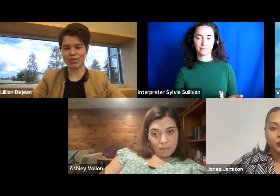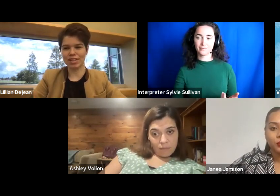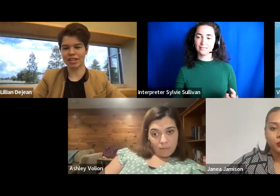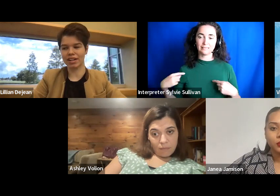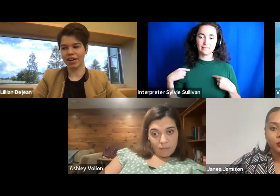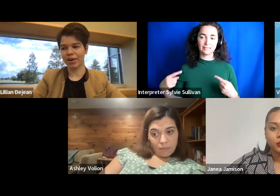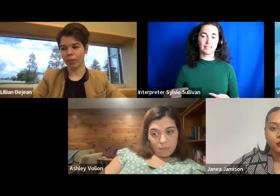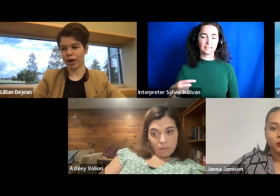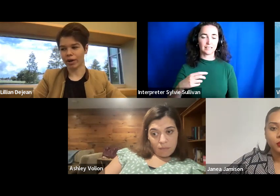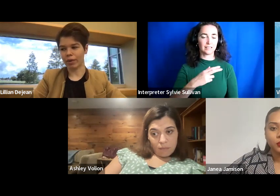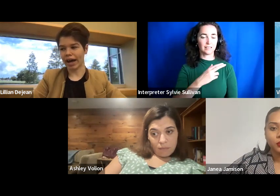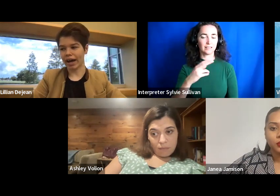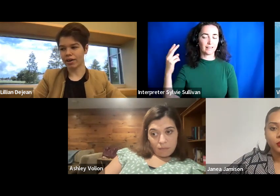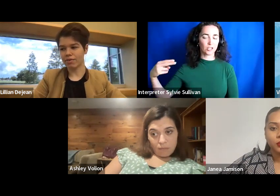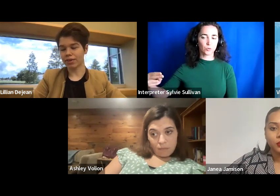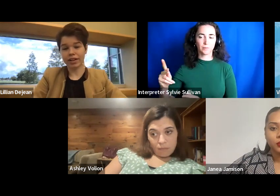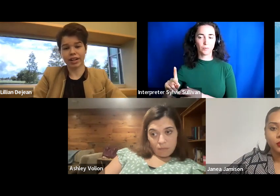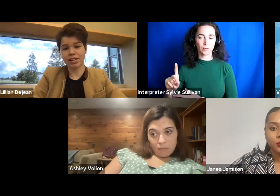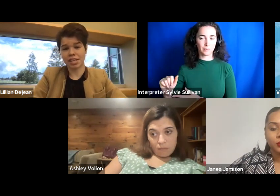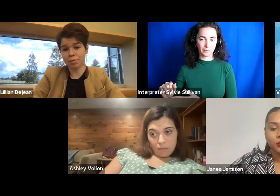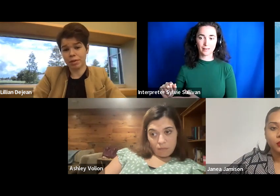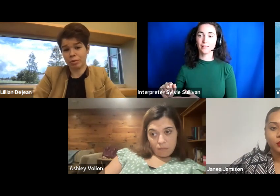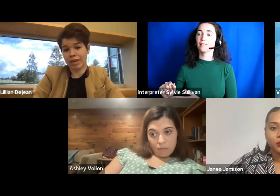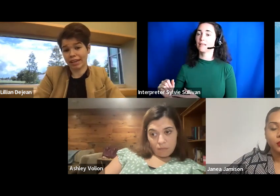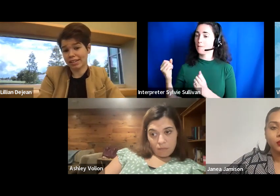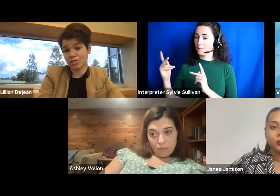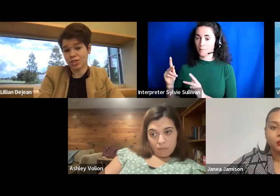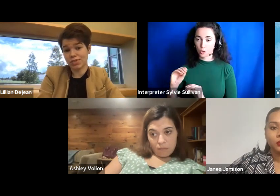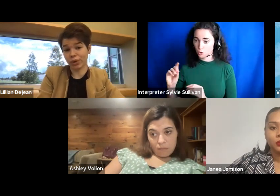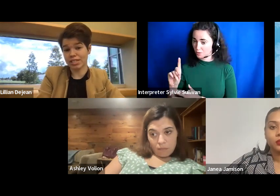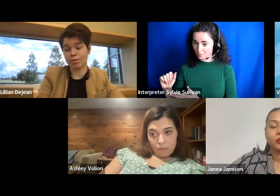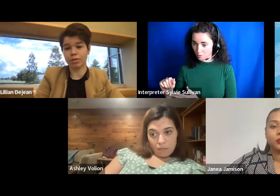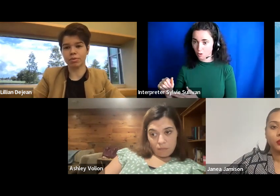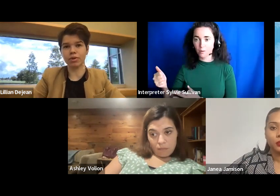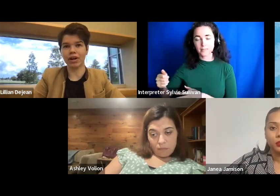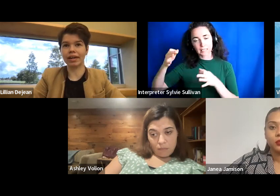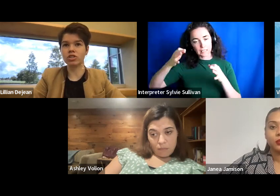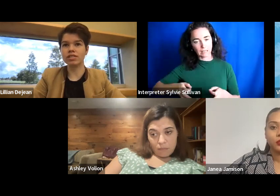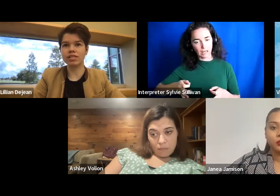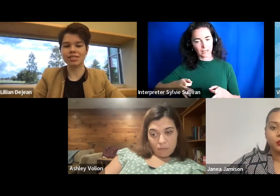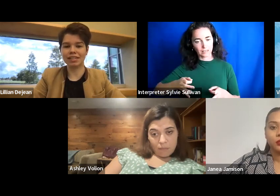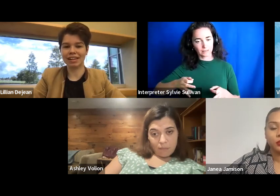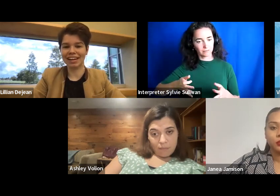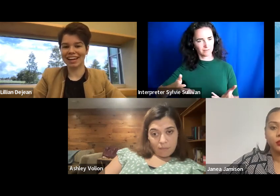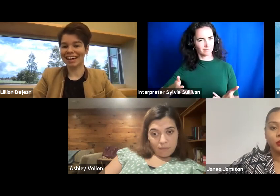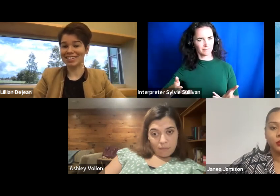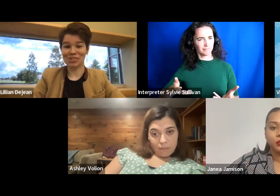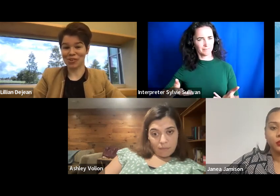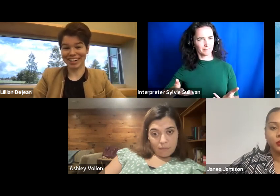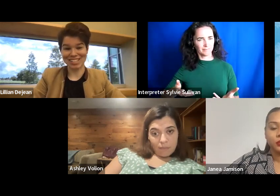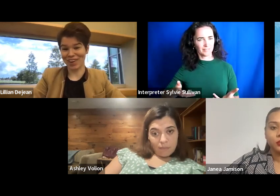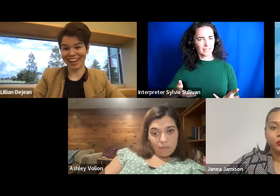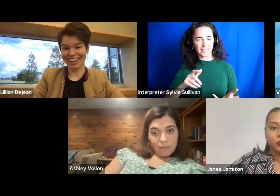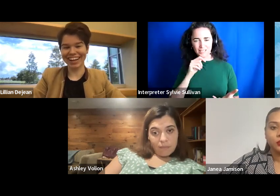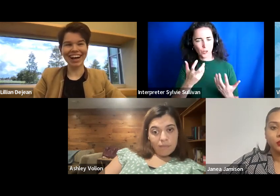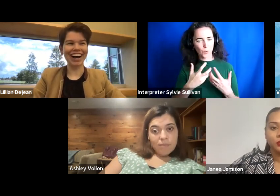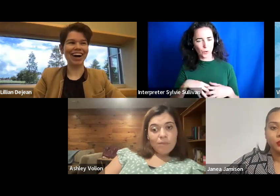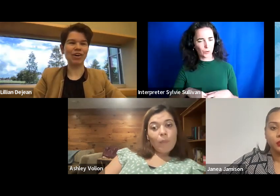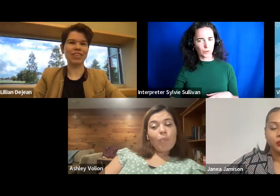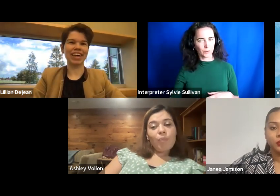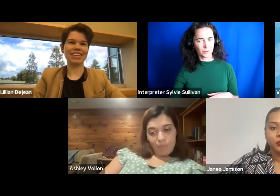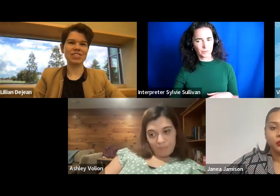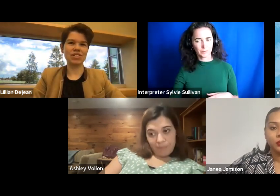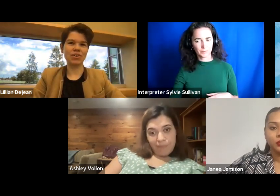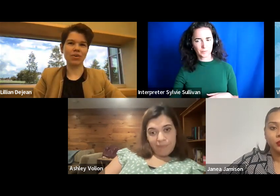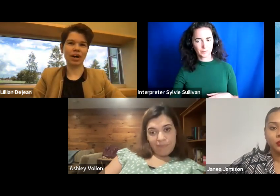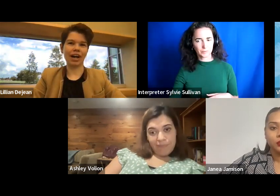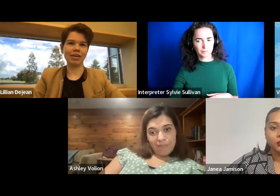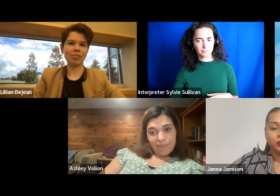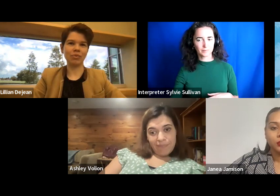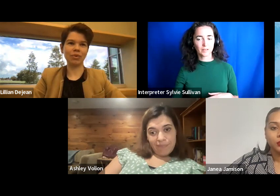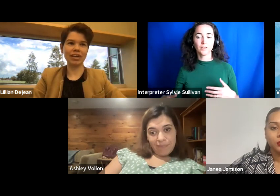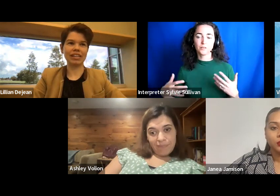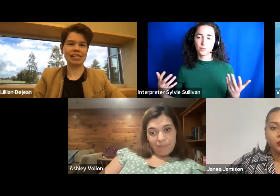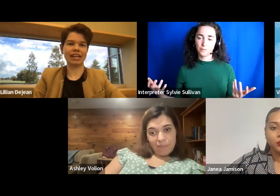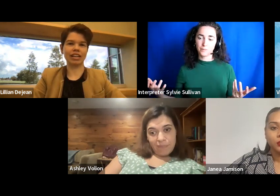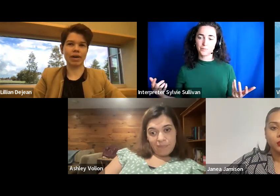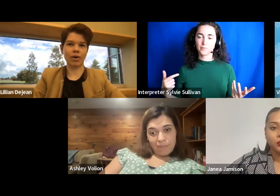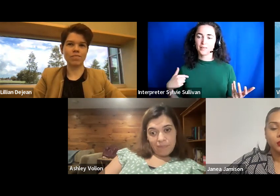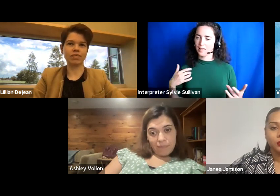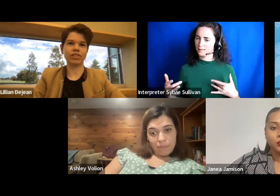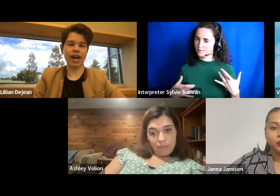History. we've seen where we have a lot of non disabled people making decisions for disabled people, and it just doesn't it doesn't work as well. and so i'm really excited about the task force that